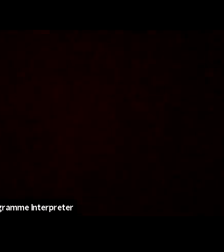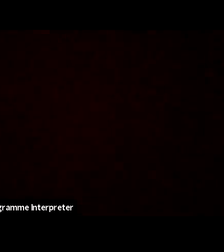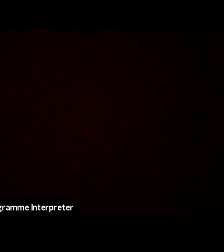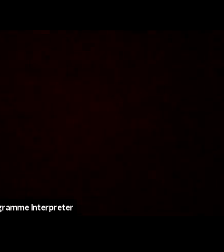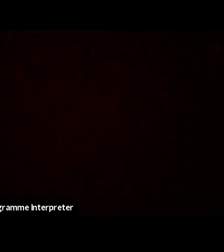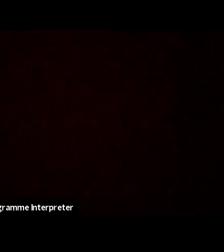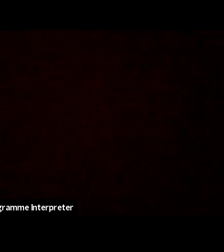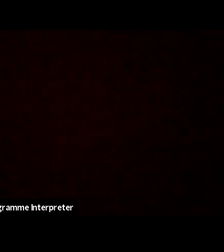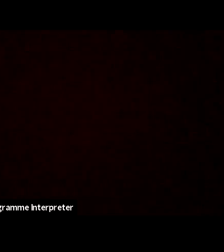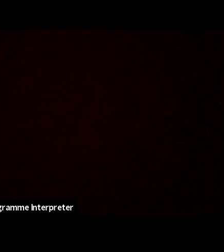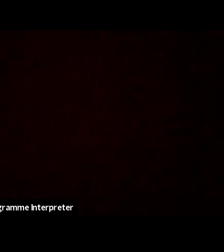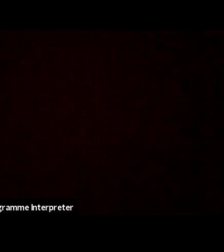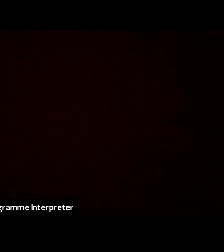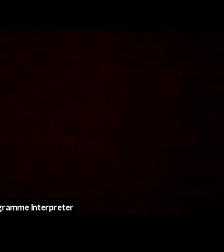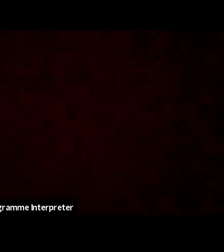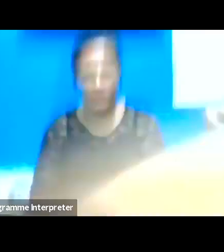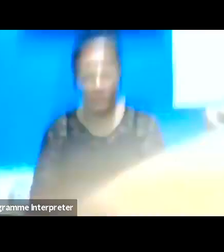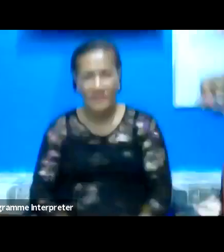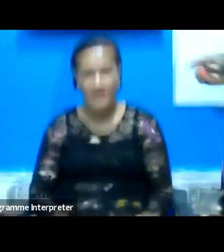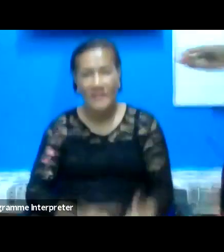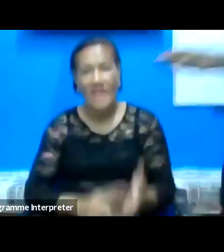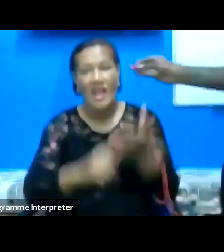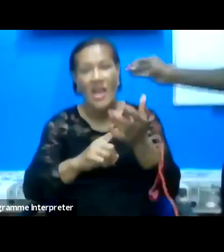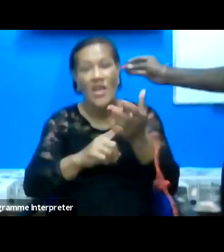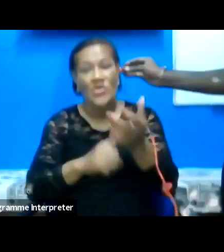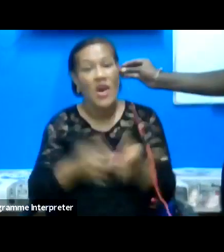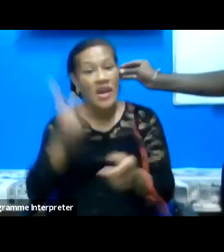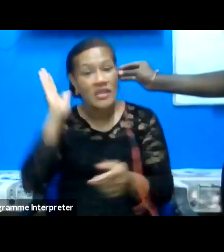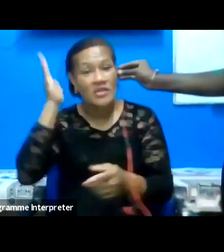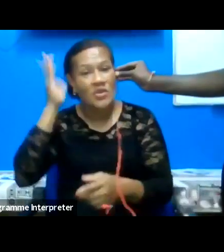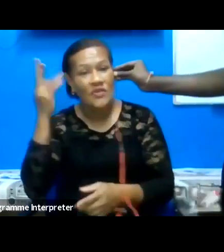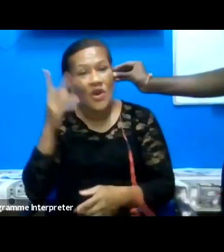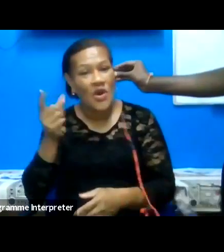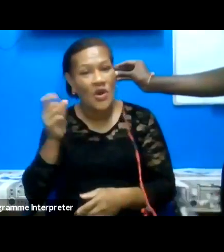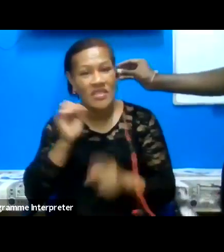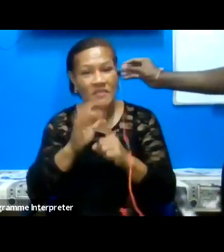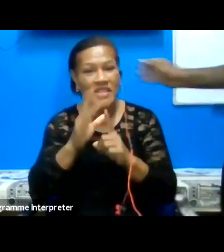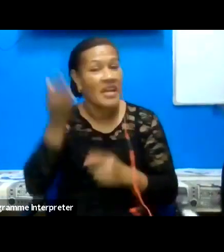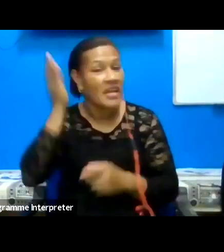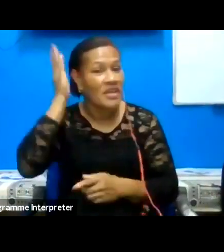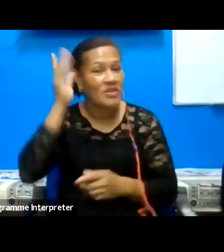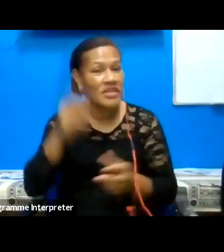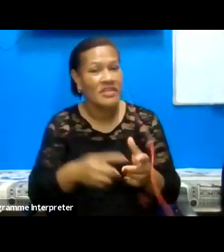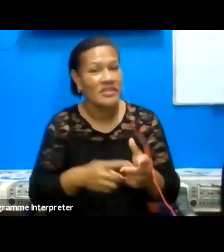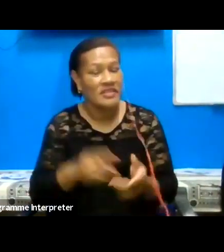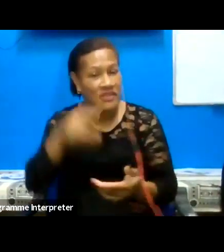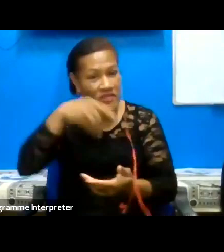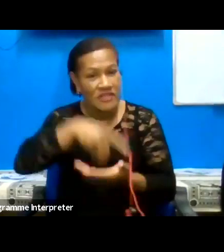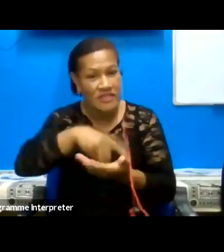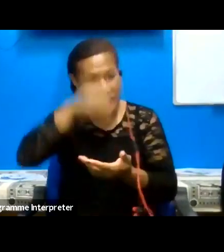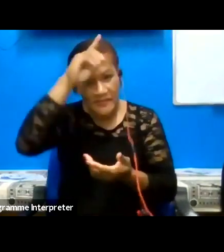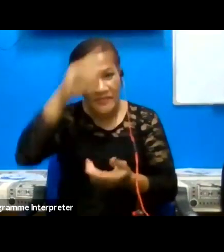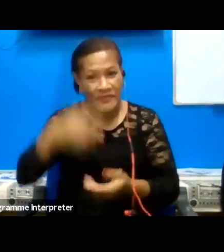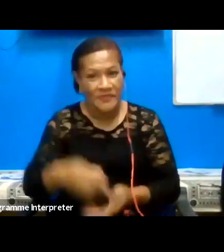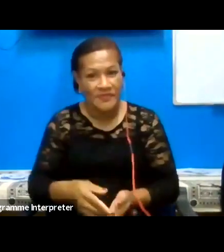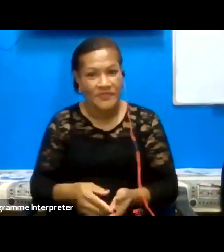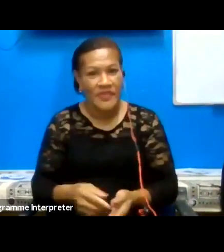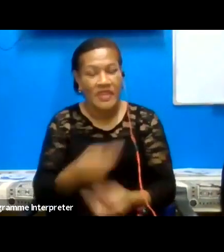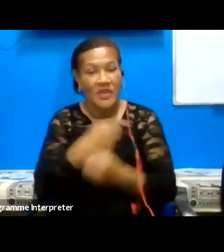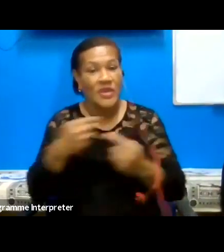I was in the the parents uh who